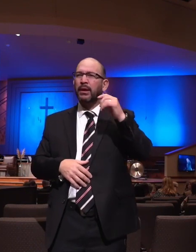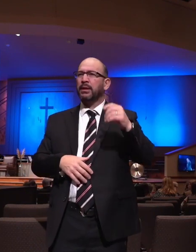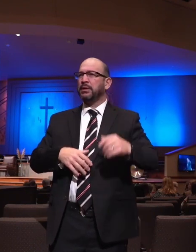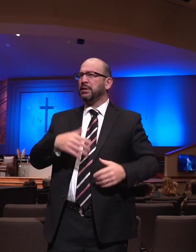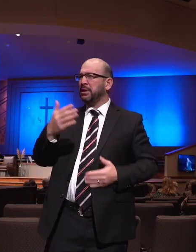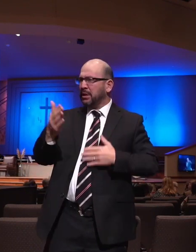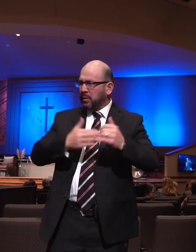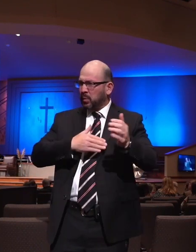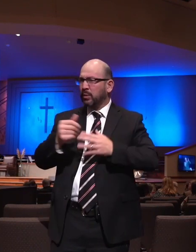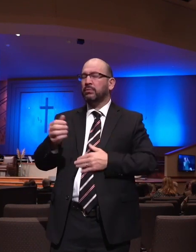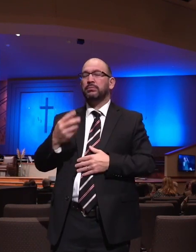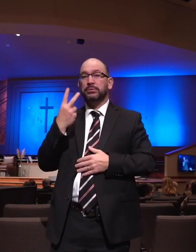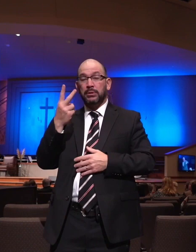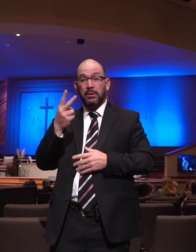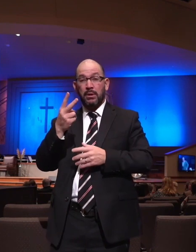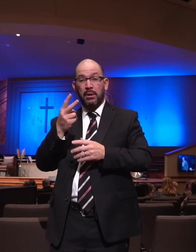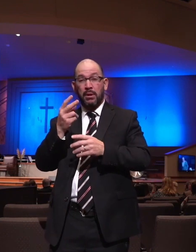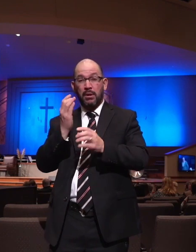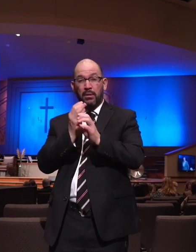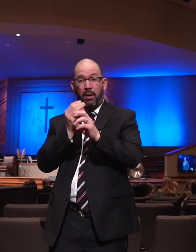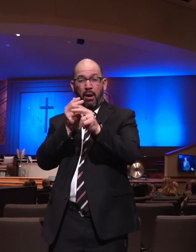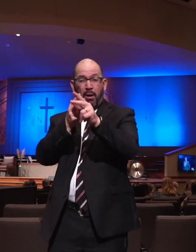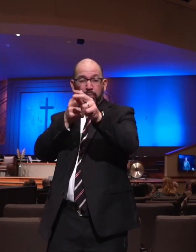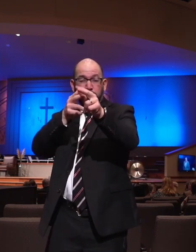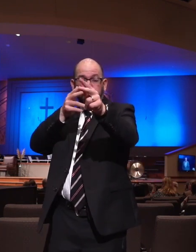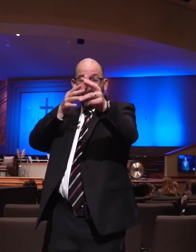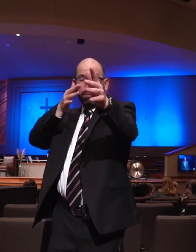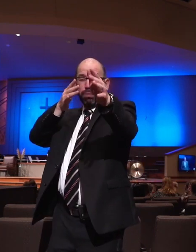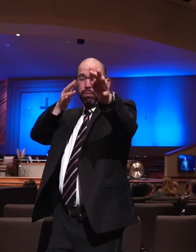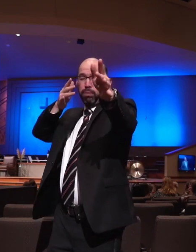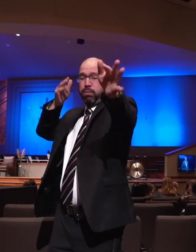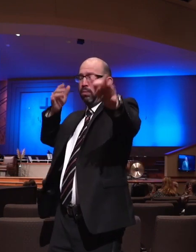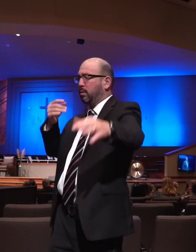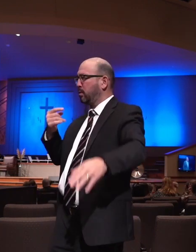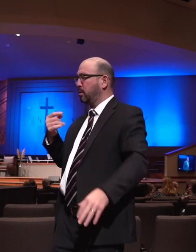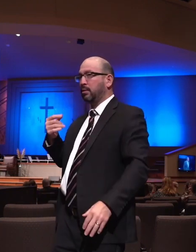of all these cars and he said Dad